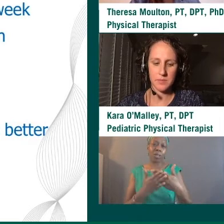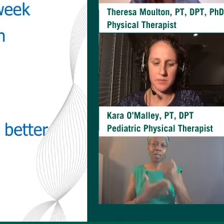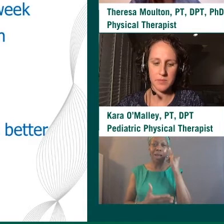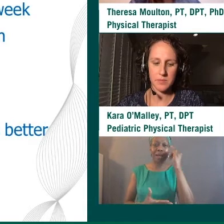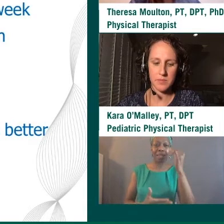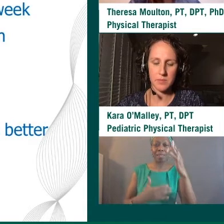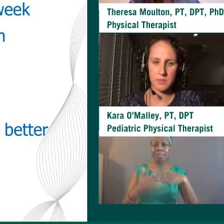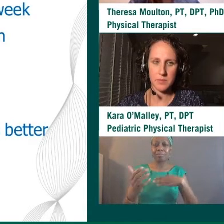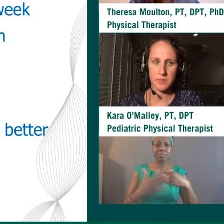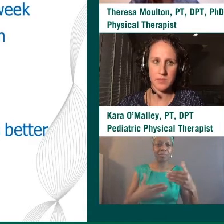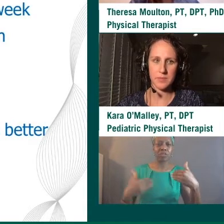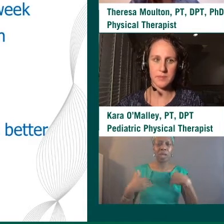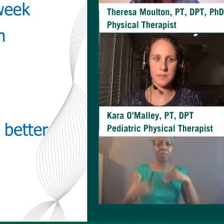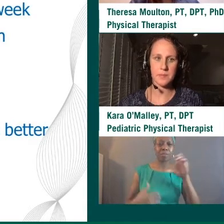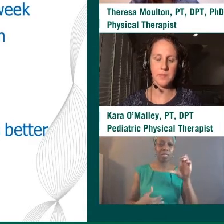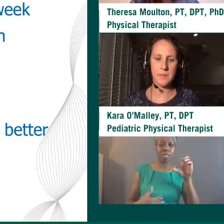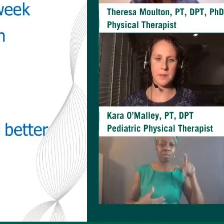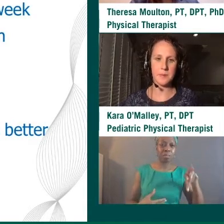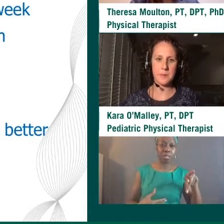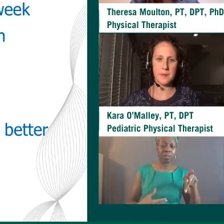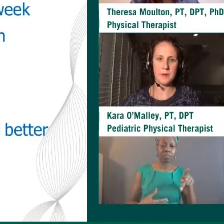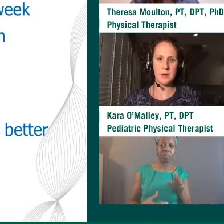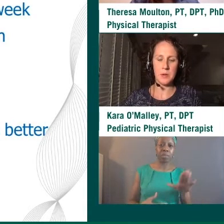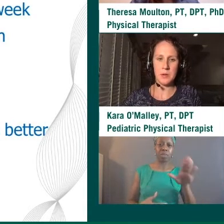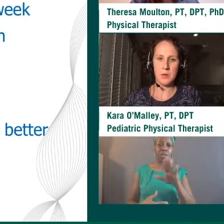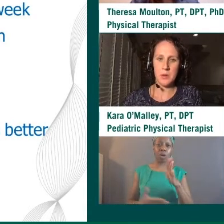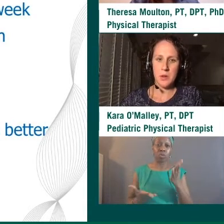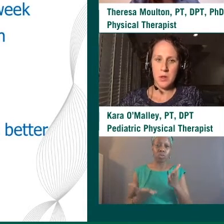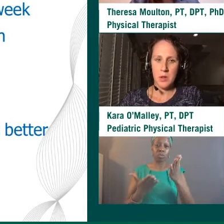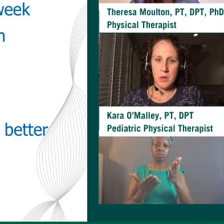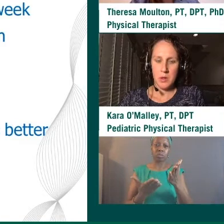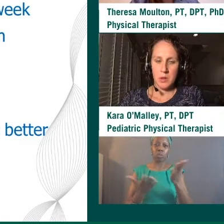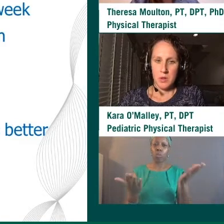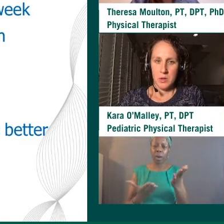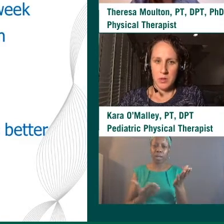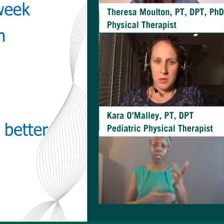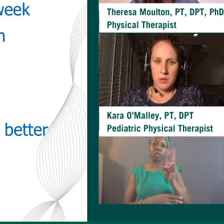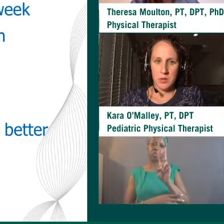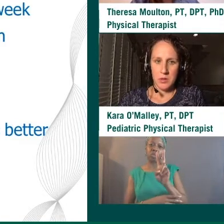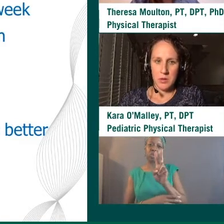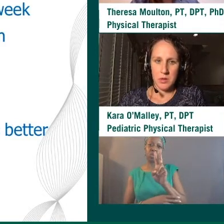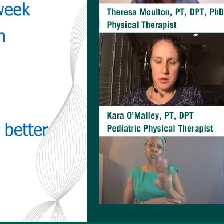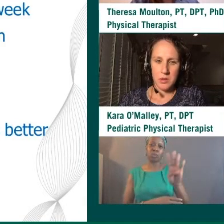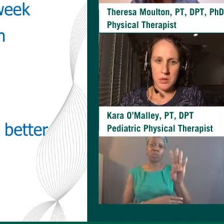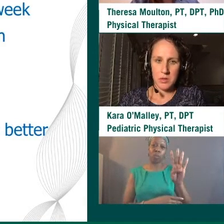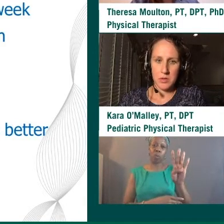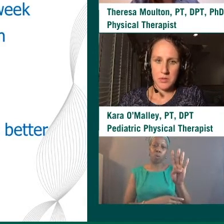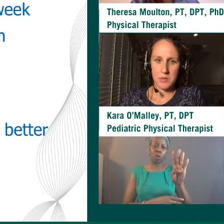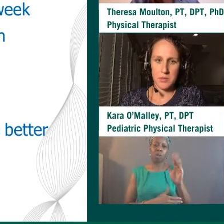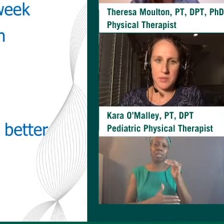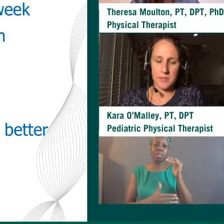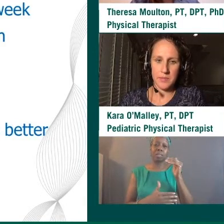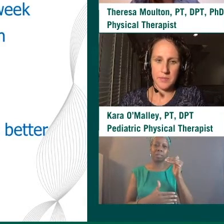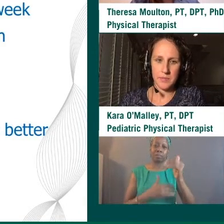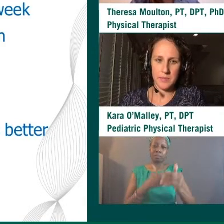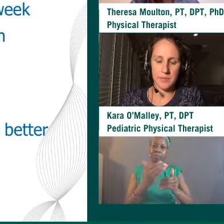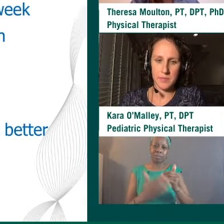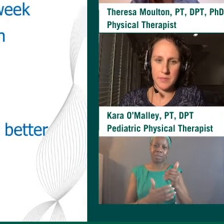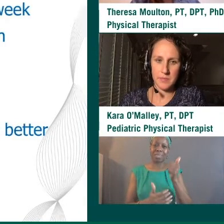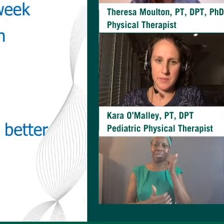So those recommendations are two to four sessions every week, at least 20 minutes in the session and a moderate intensity.